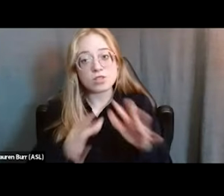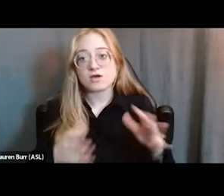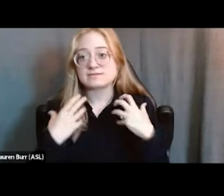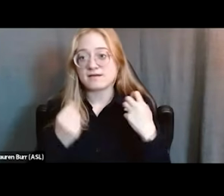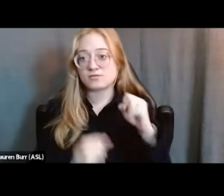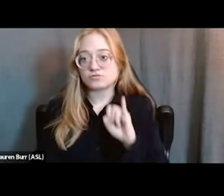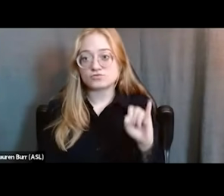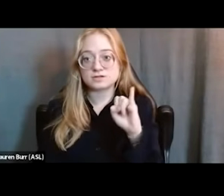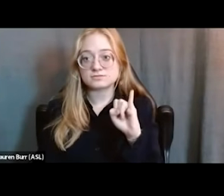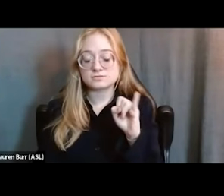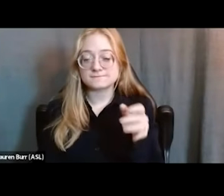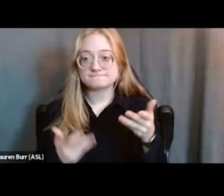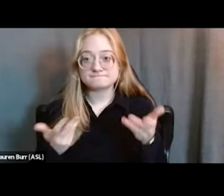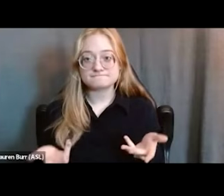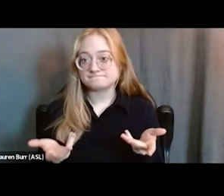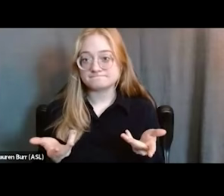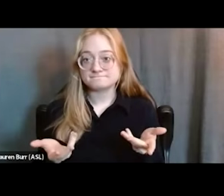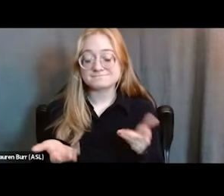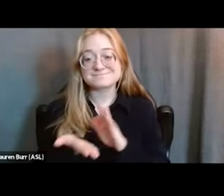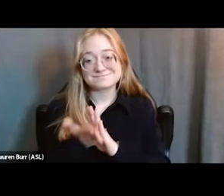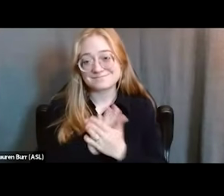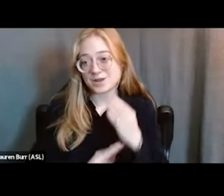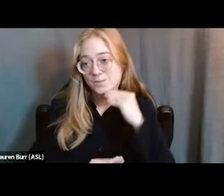and they become homeless, they lose their housing.